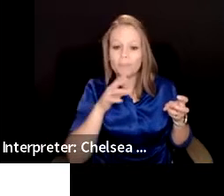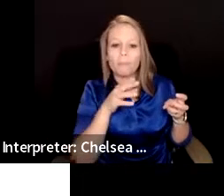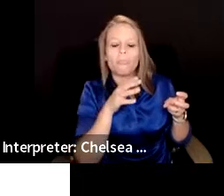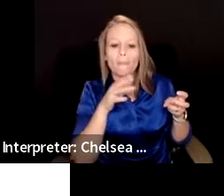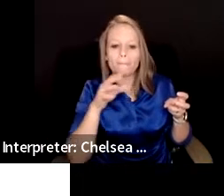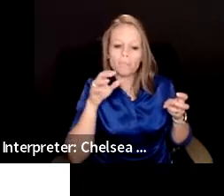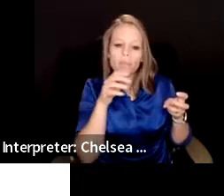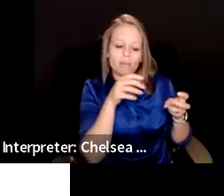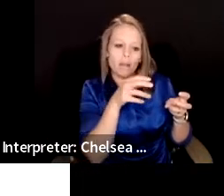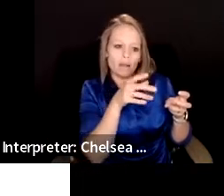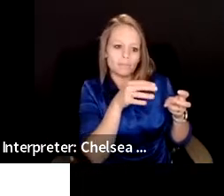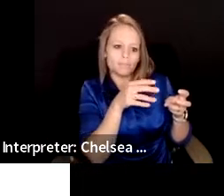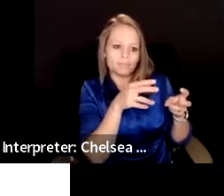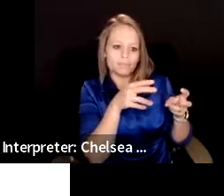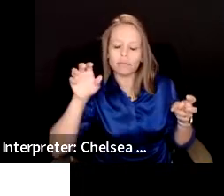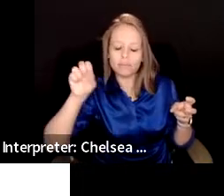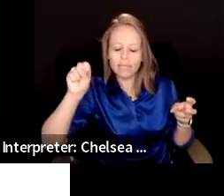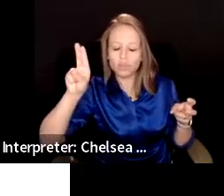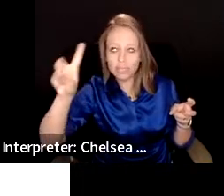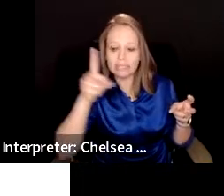and created a scenario or vignette